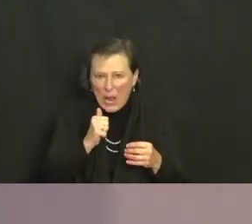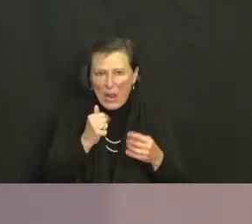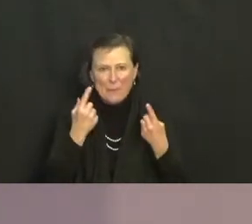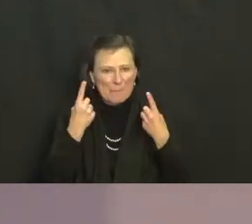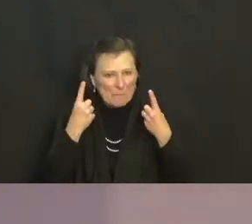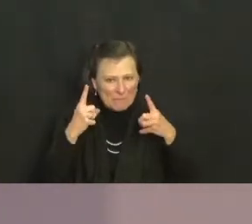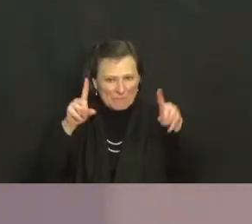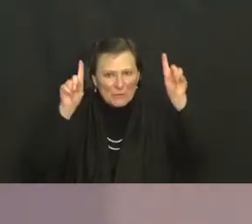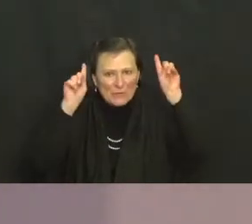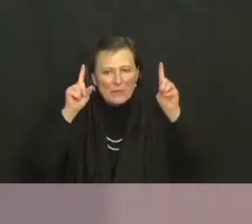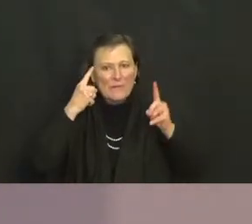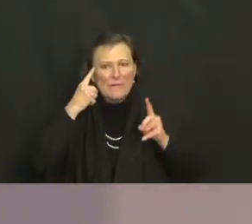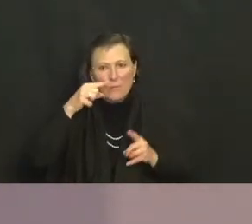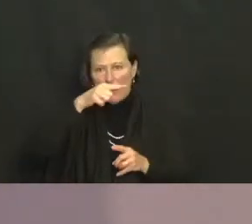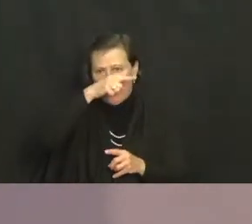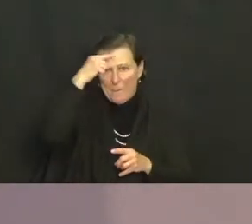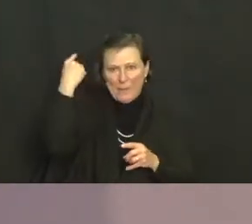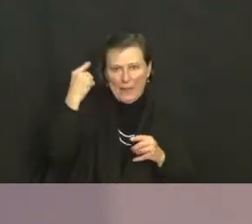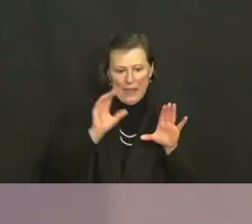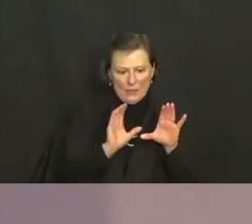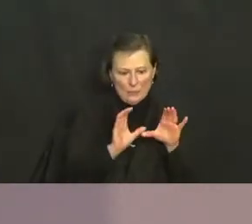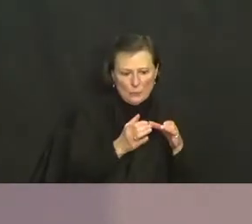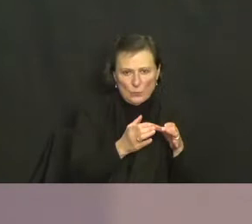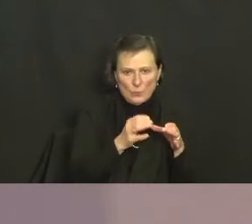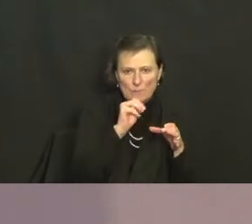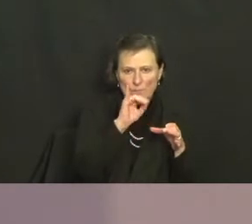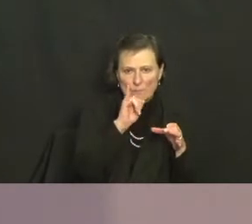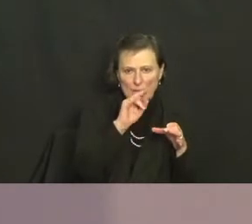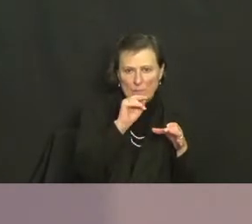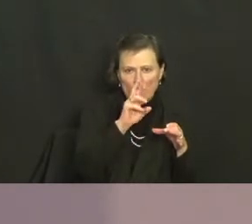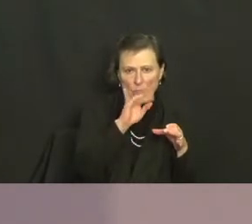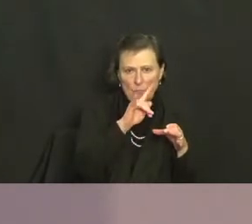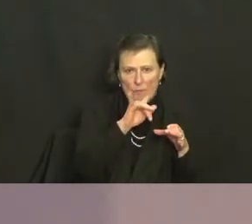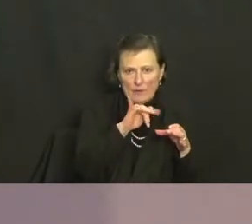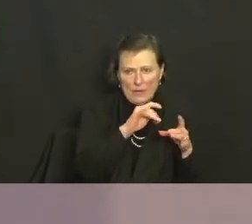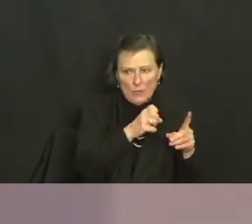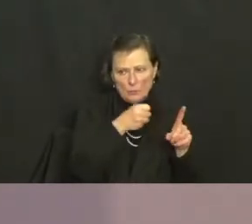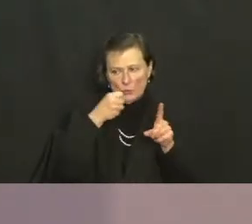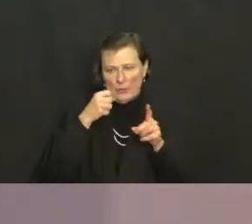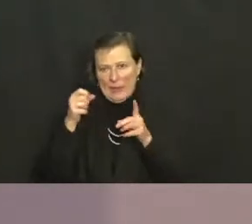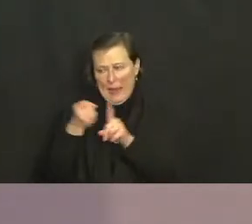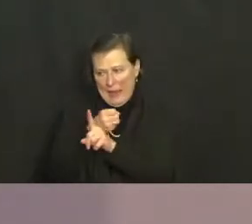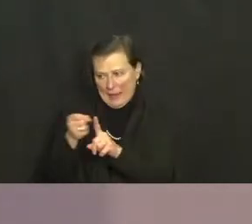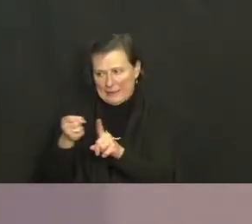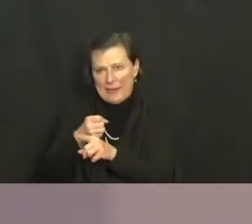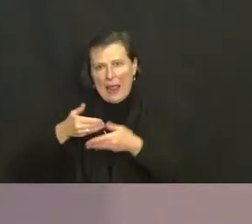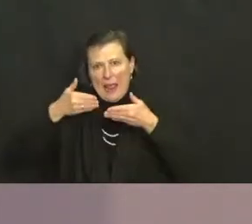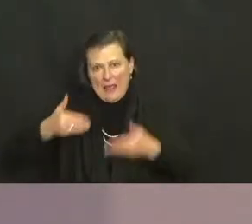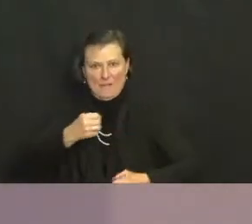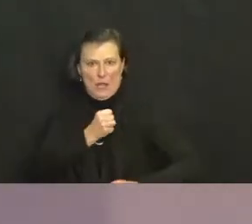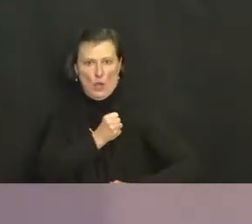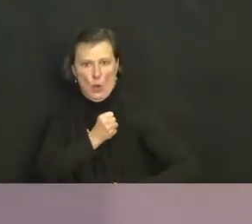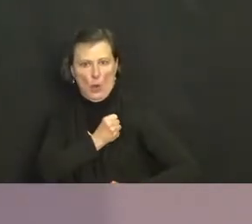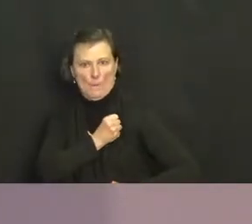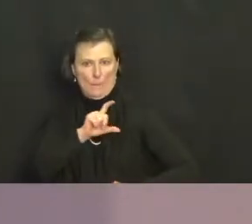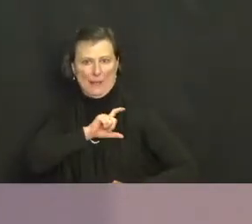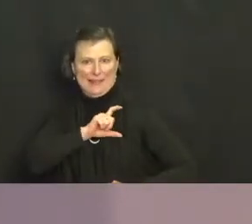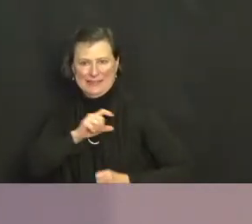black minority to strike back against a heavily armed police state. So, what could they do?